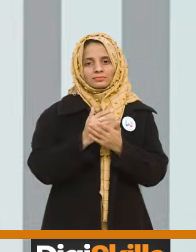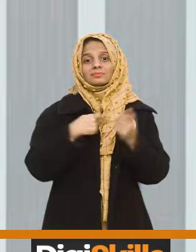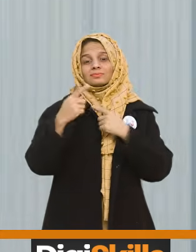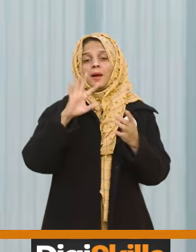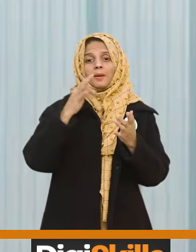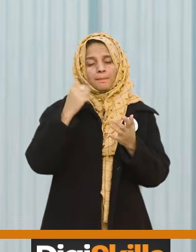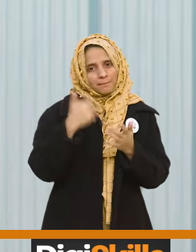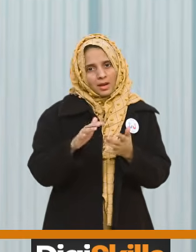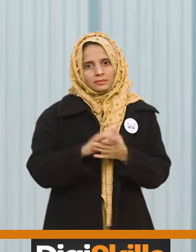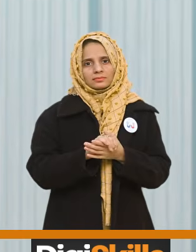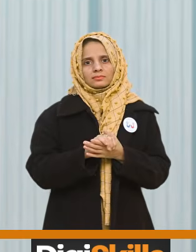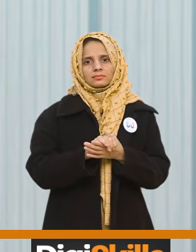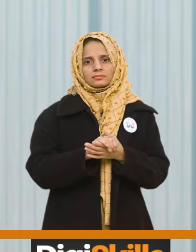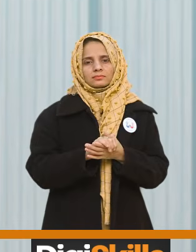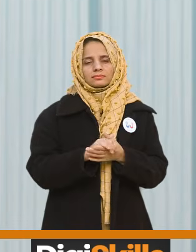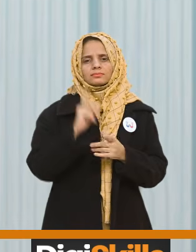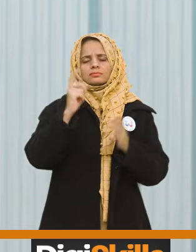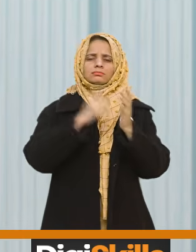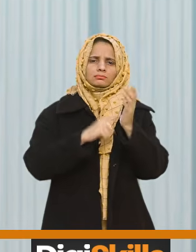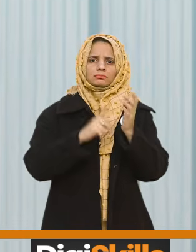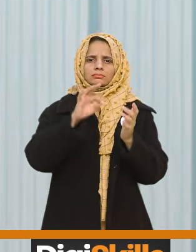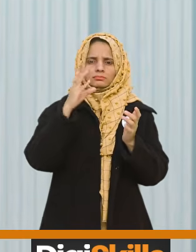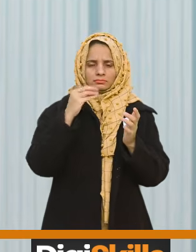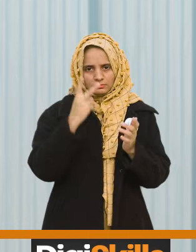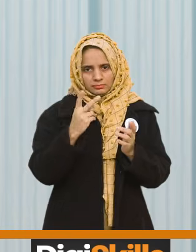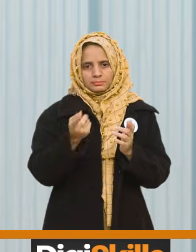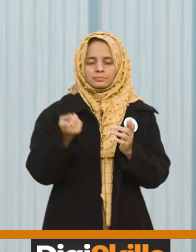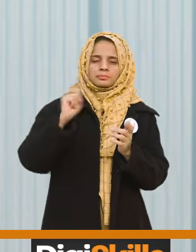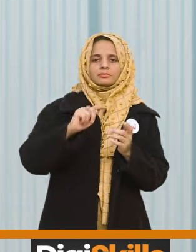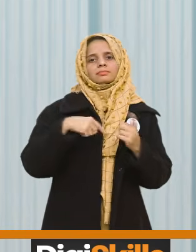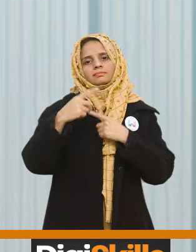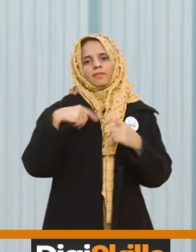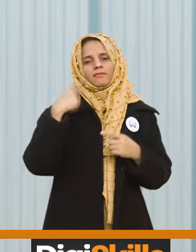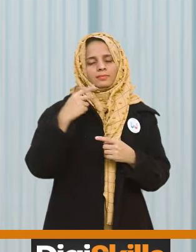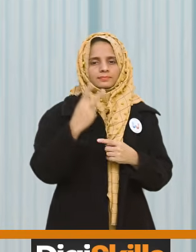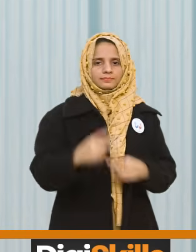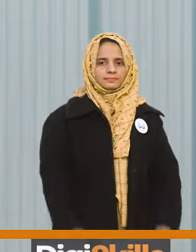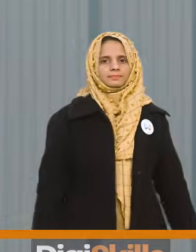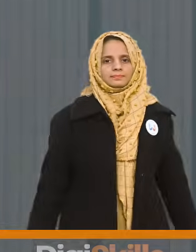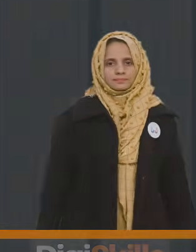What are the next steps after accepting the award? See you in the next video.